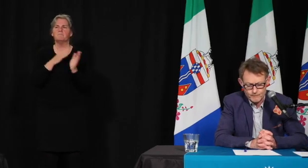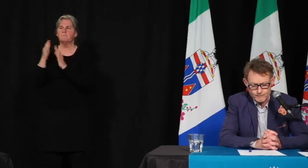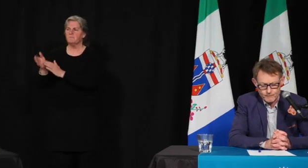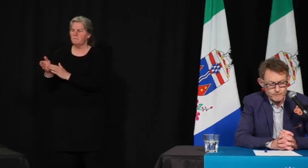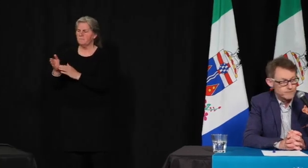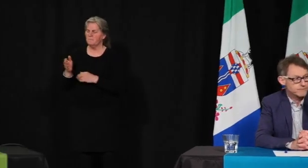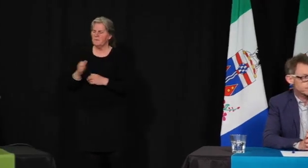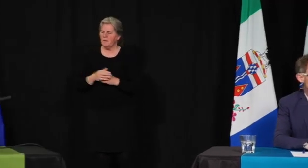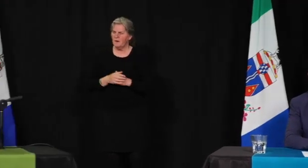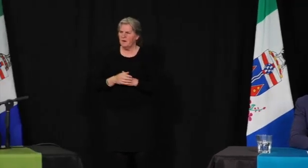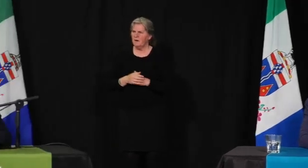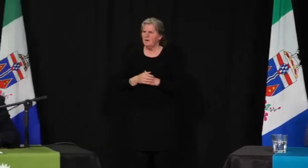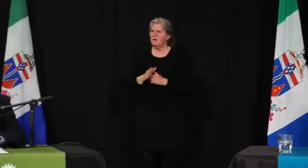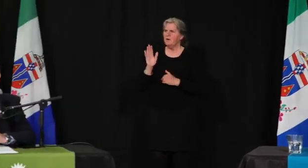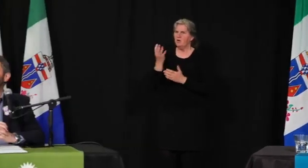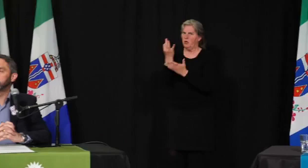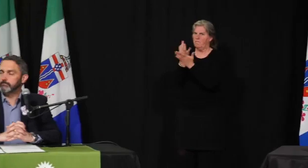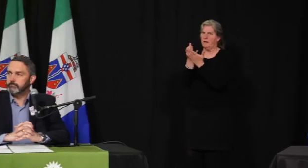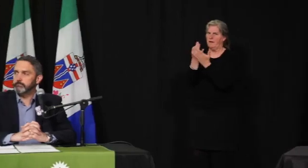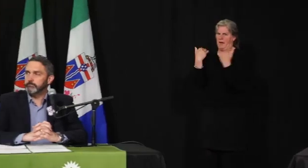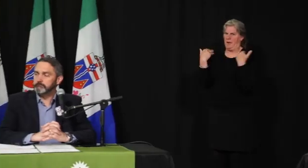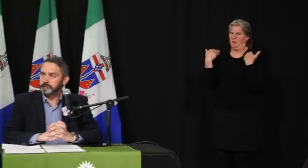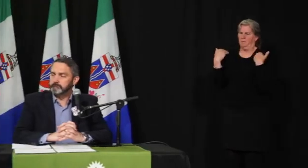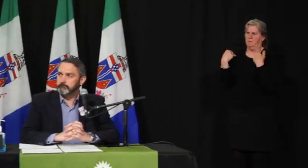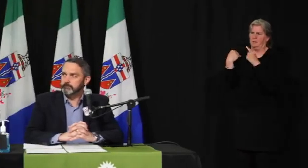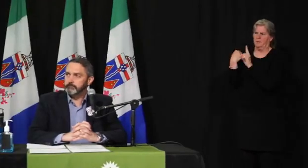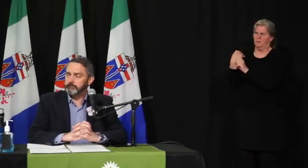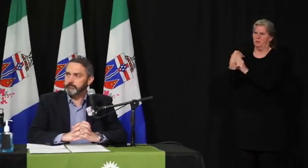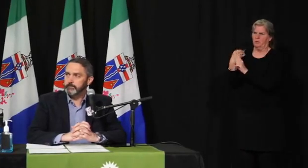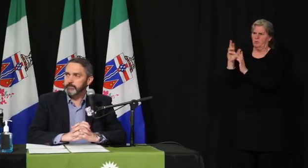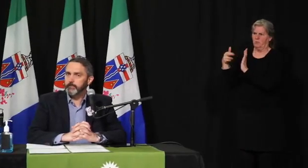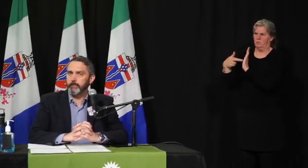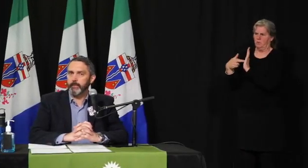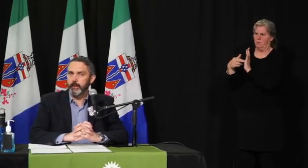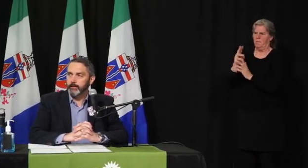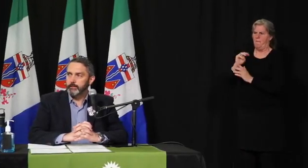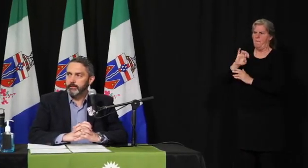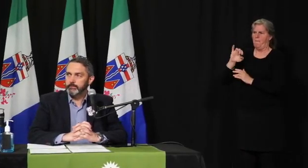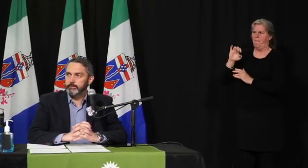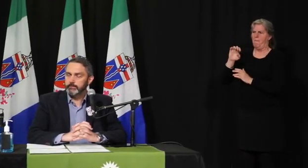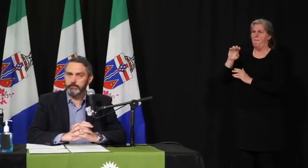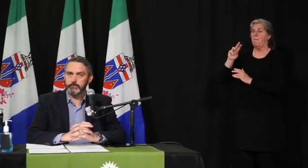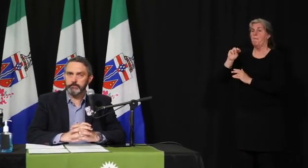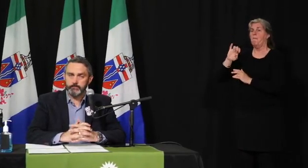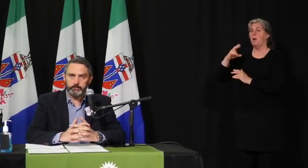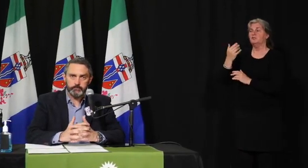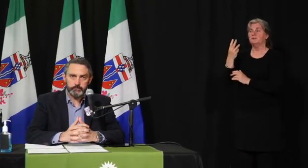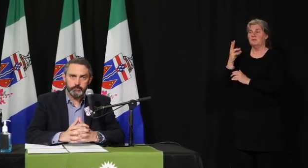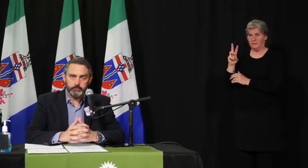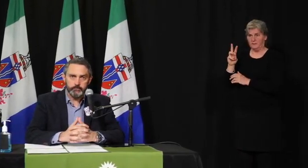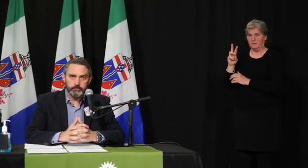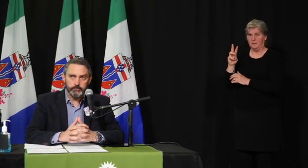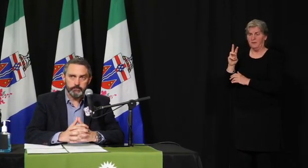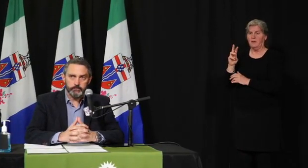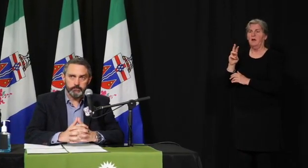in his capacity as finance minister. On March 16th, you said that the COVID aid programs were at about